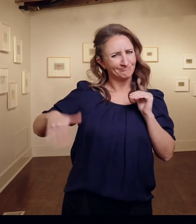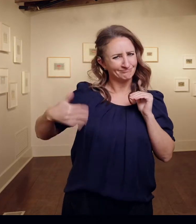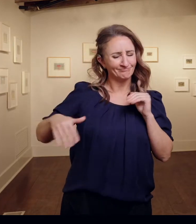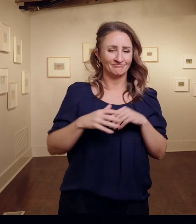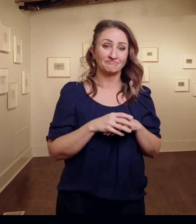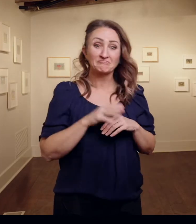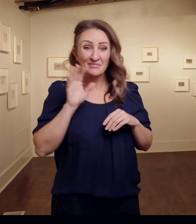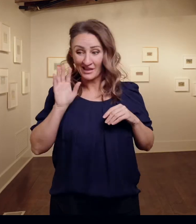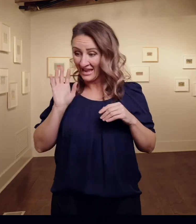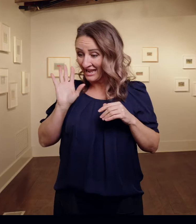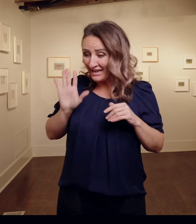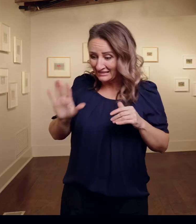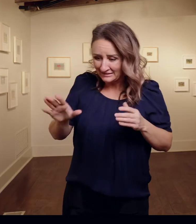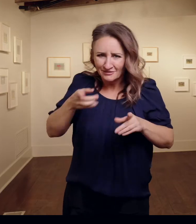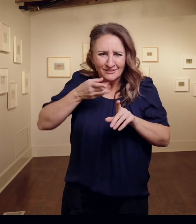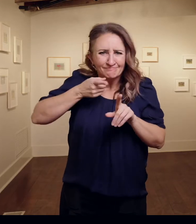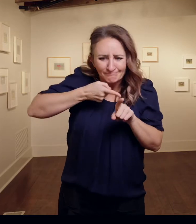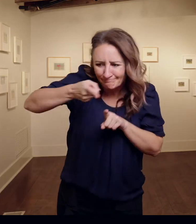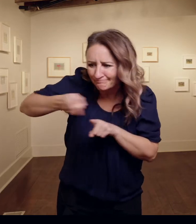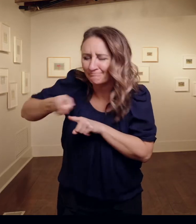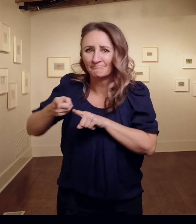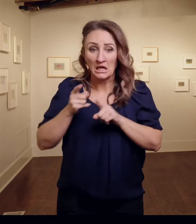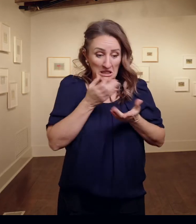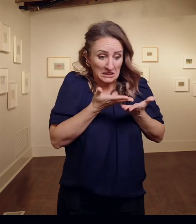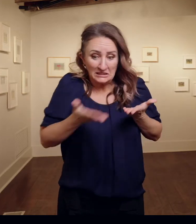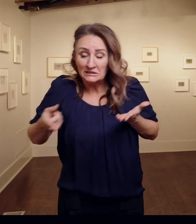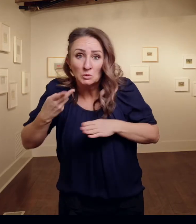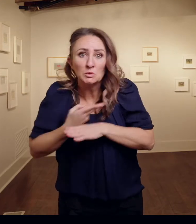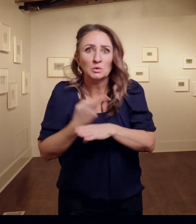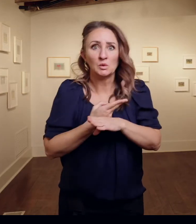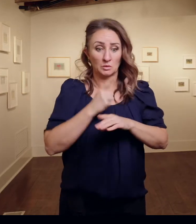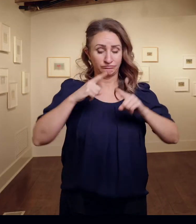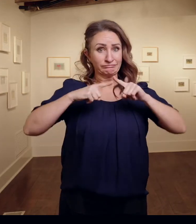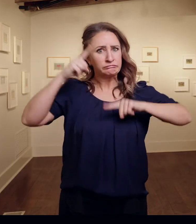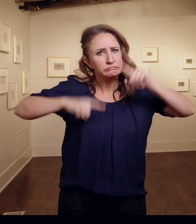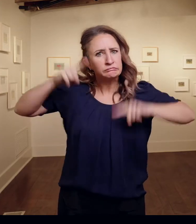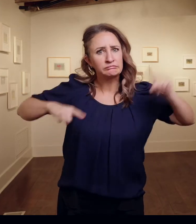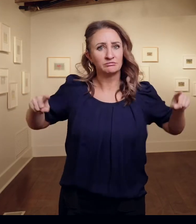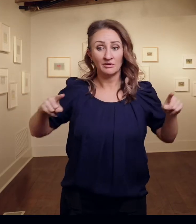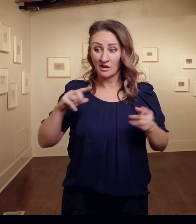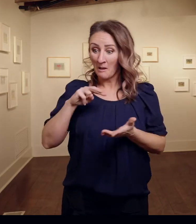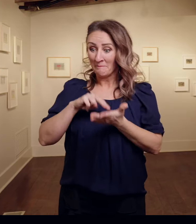making it difficult to align him with any single art movement.